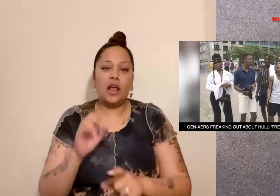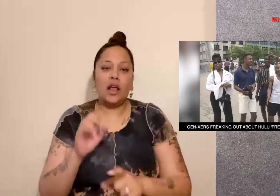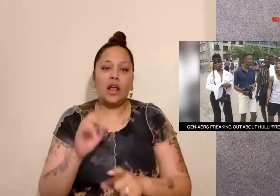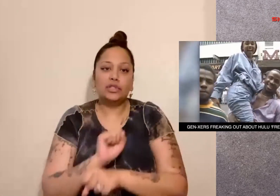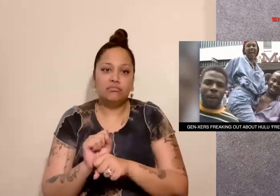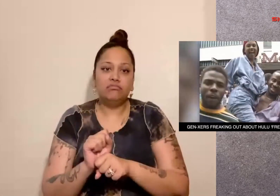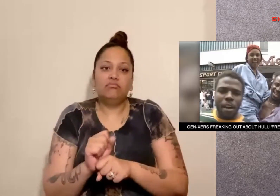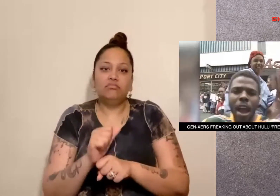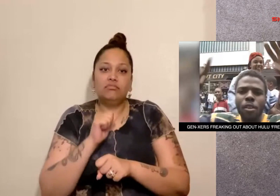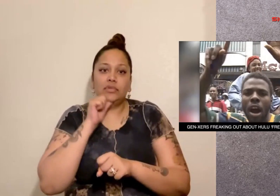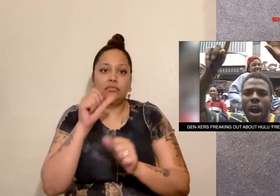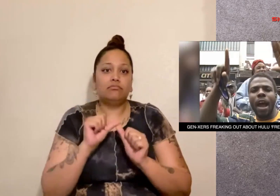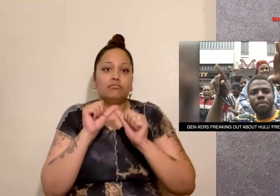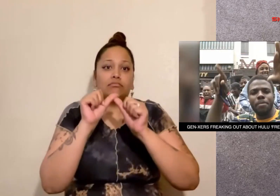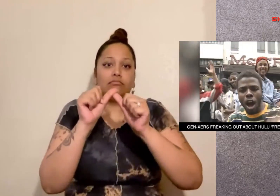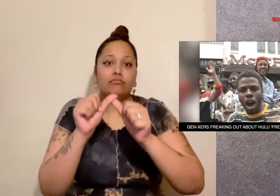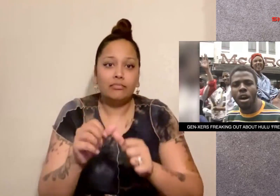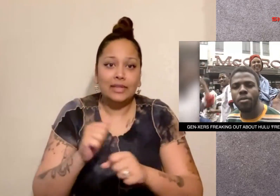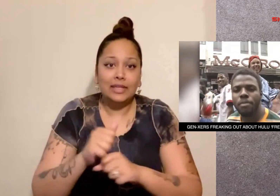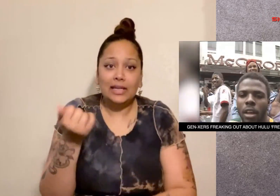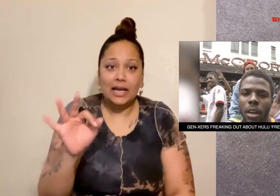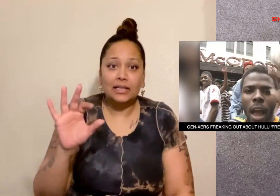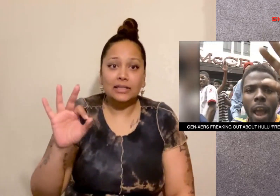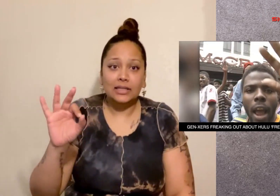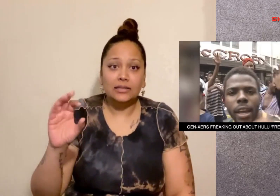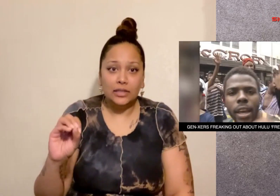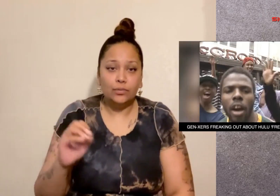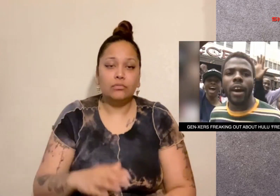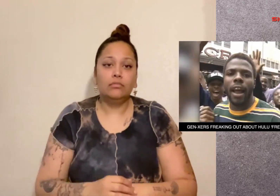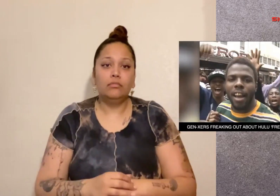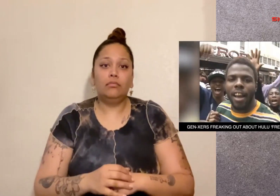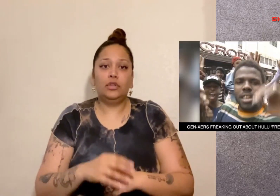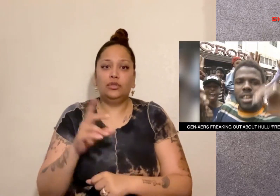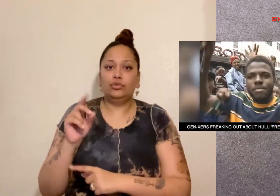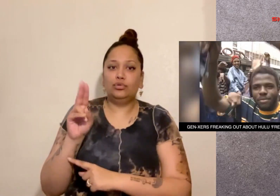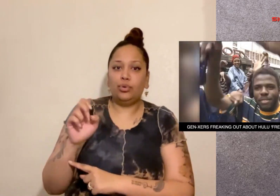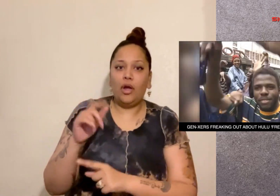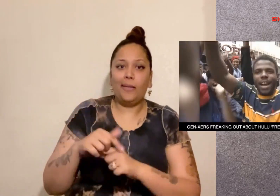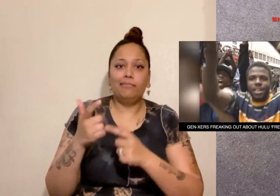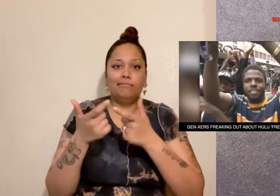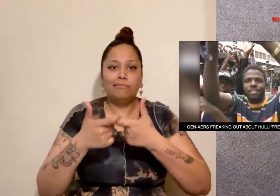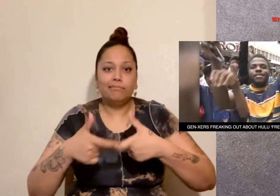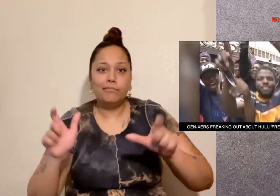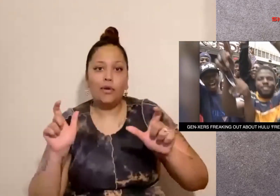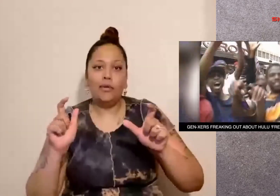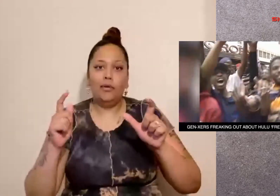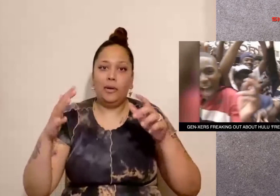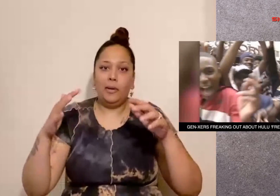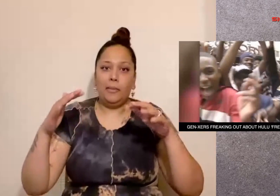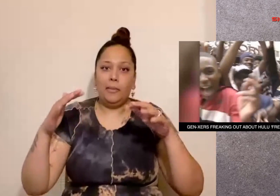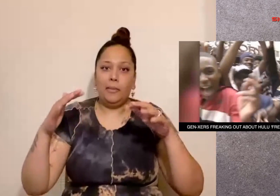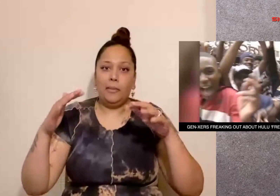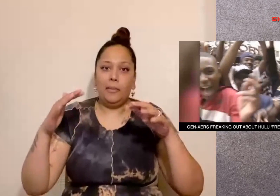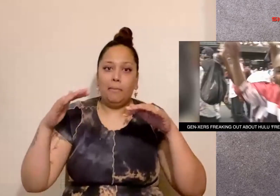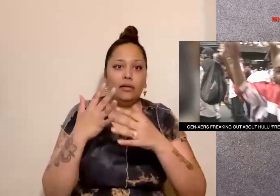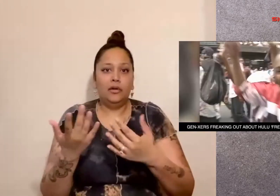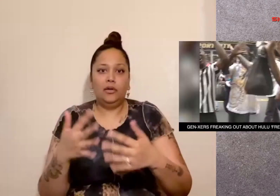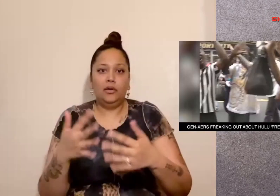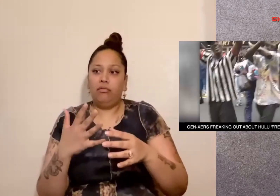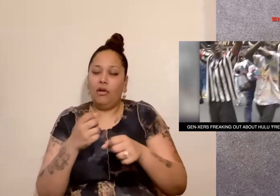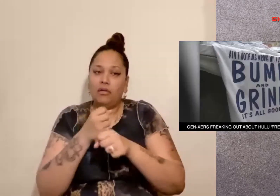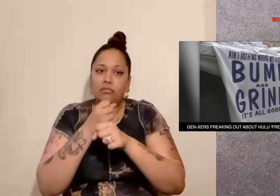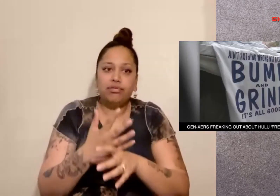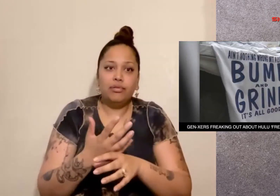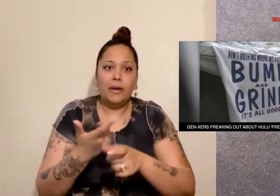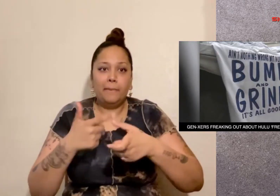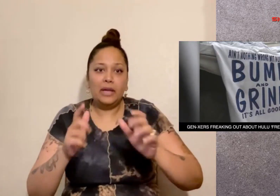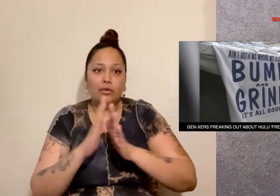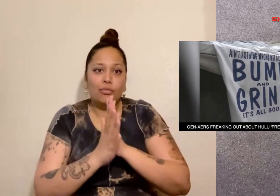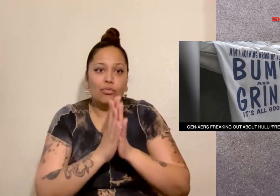discontinued in 1990 mainly due to the massive parties and major traffic issues it brought